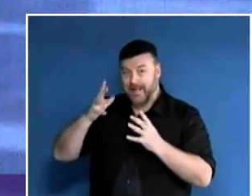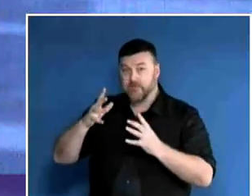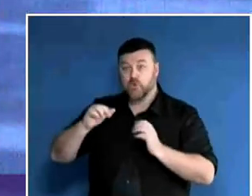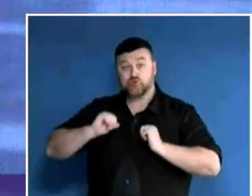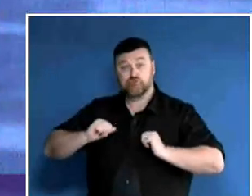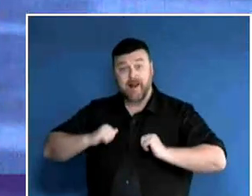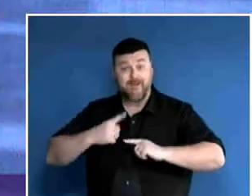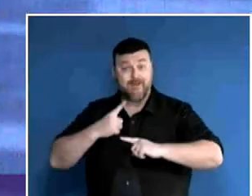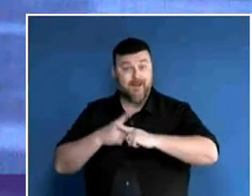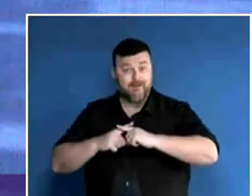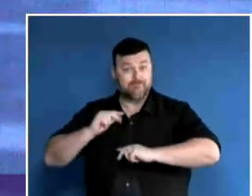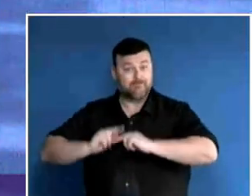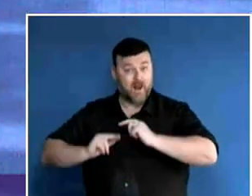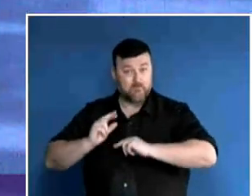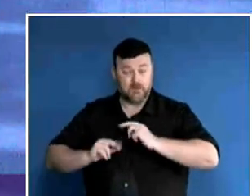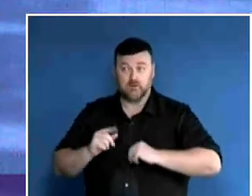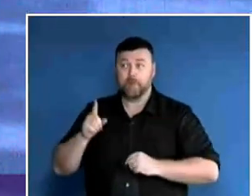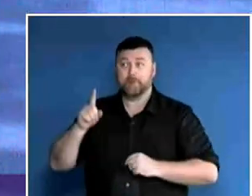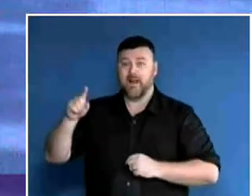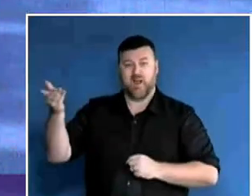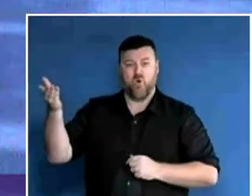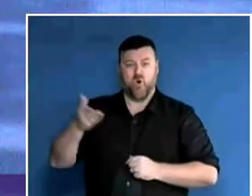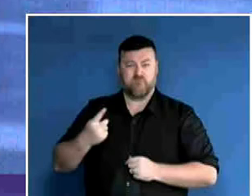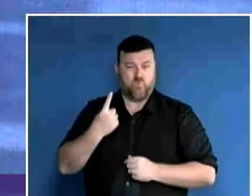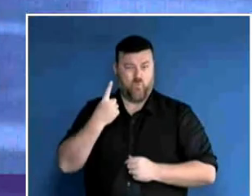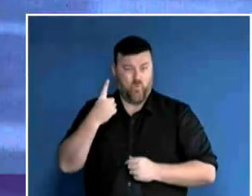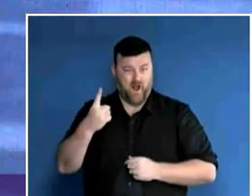your Food Safety Supervisor certification.